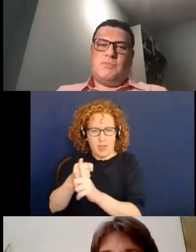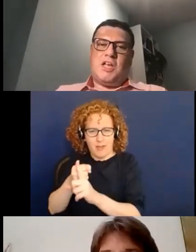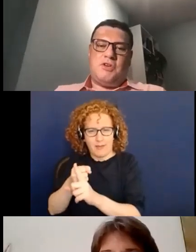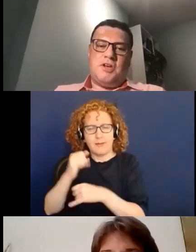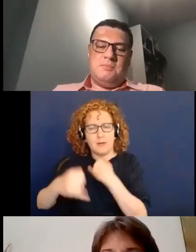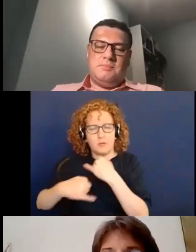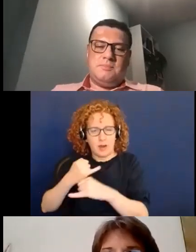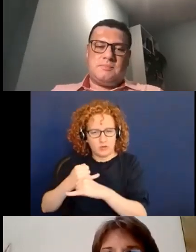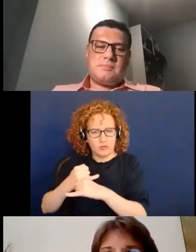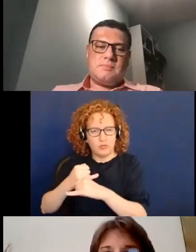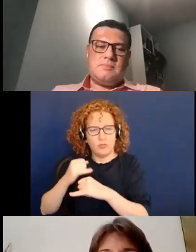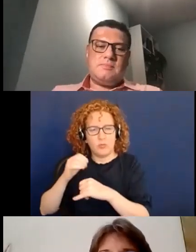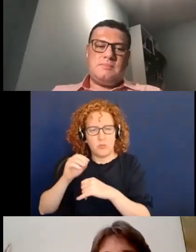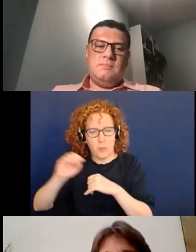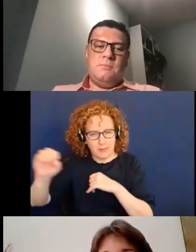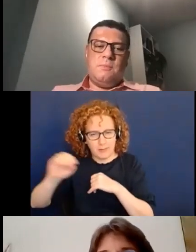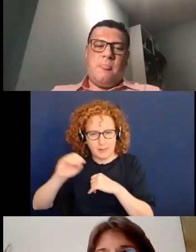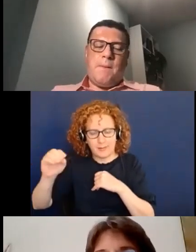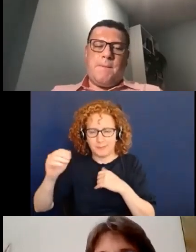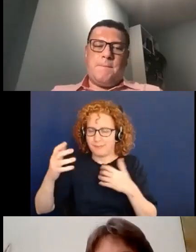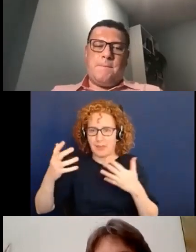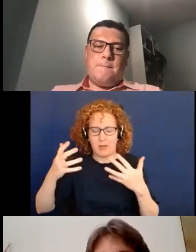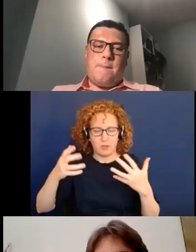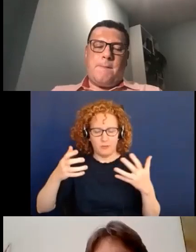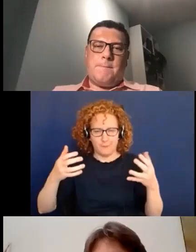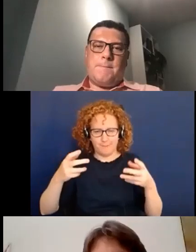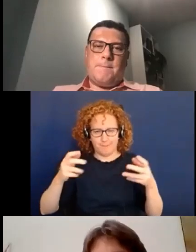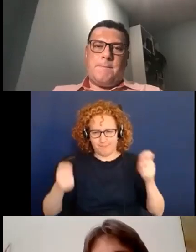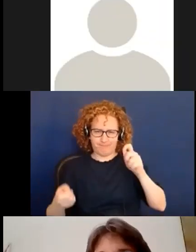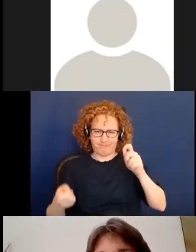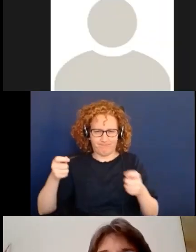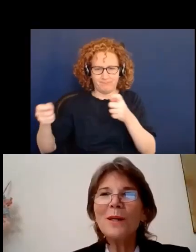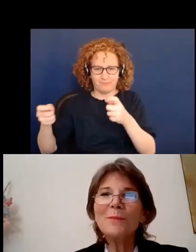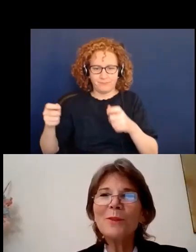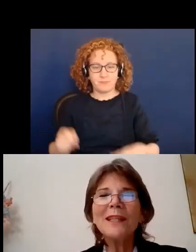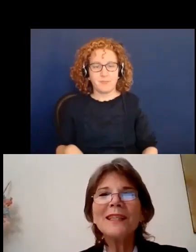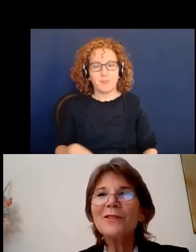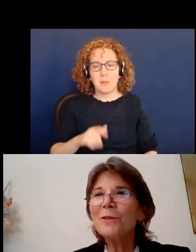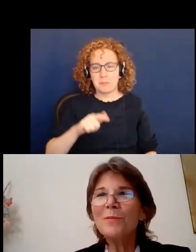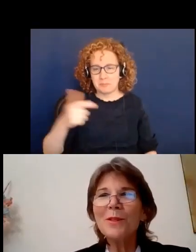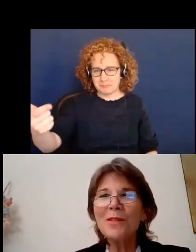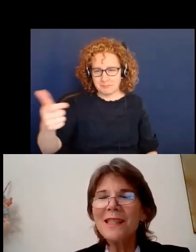Adria thank you Kalpen thank you so much for having us um greetings from Houston,